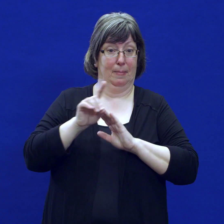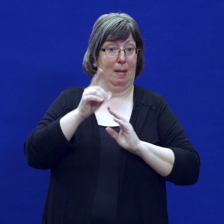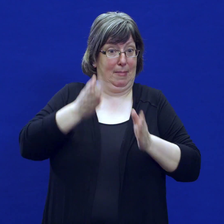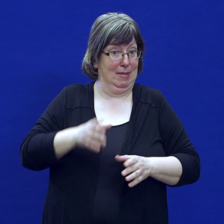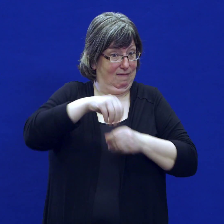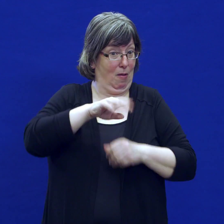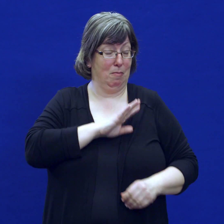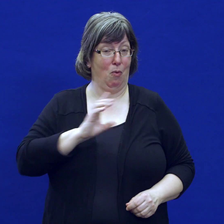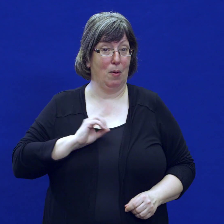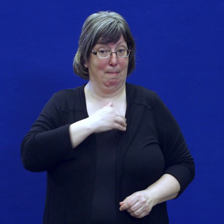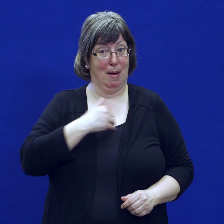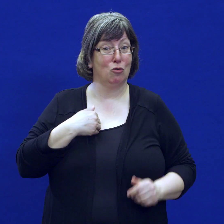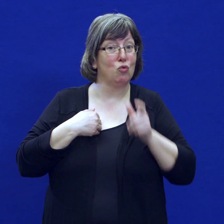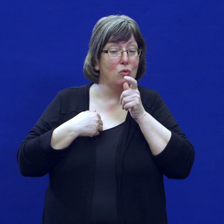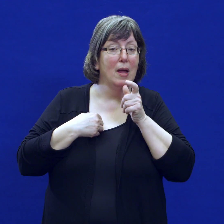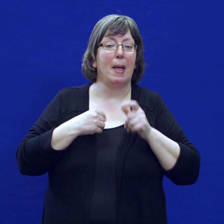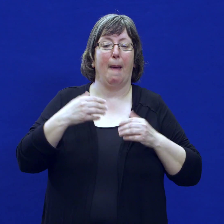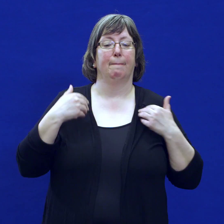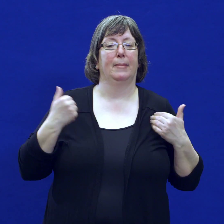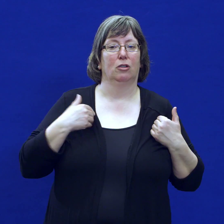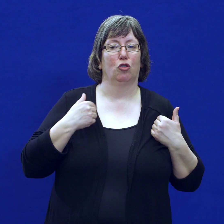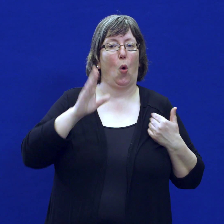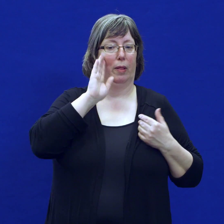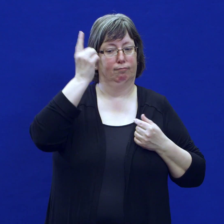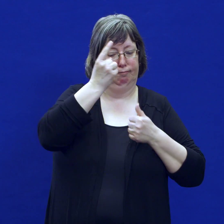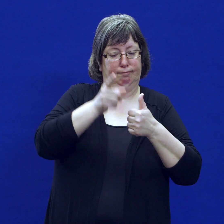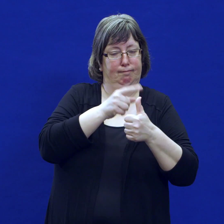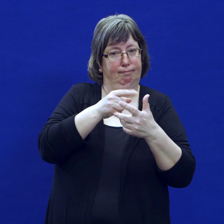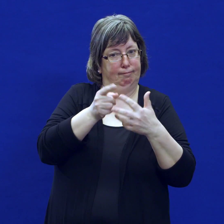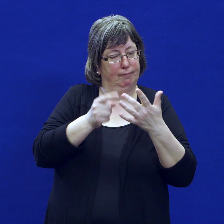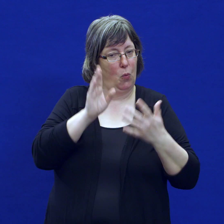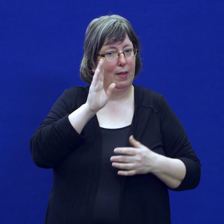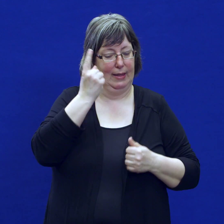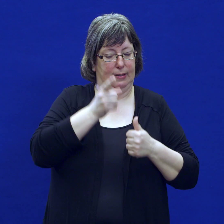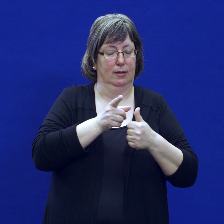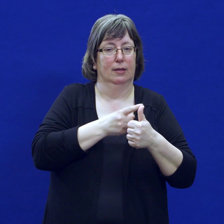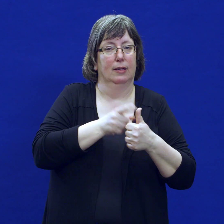subsection 1 the Minister shall take into consideration a.